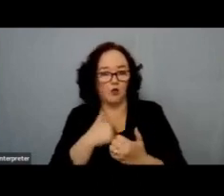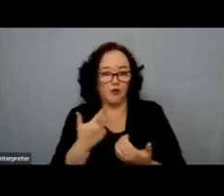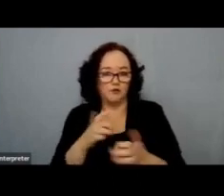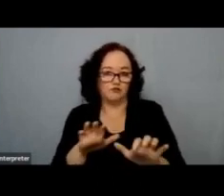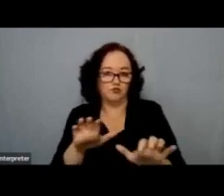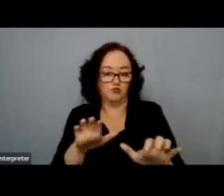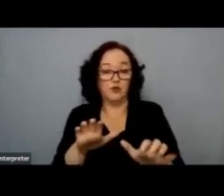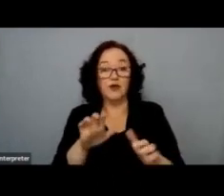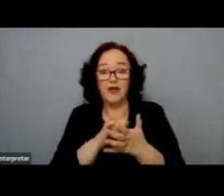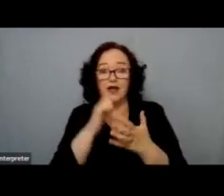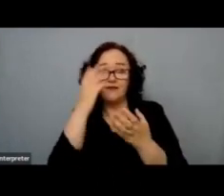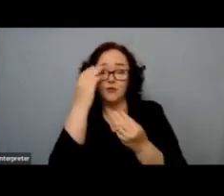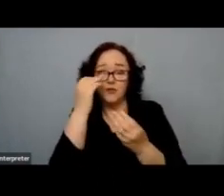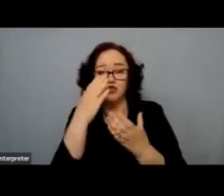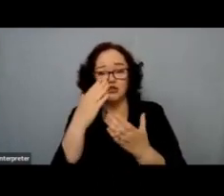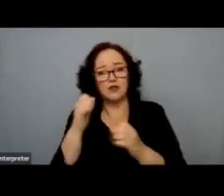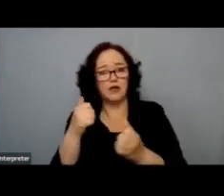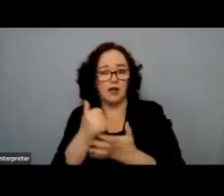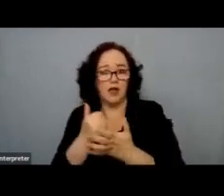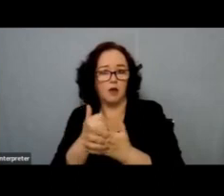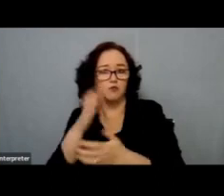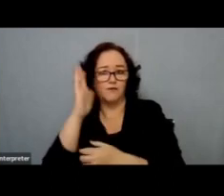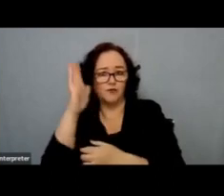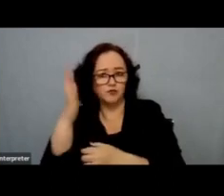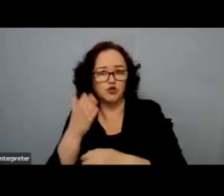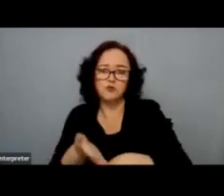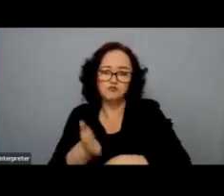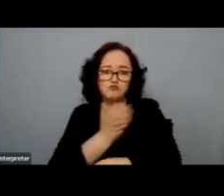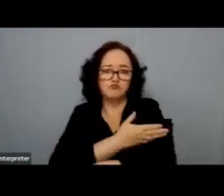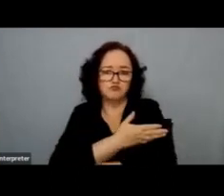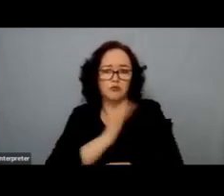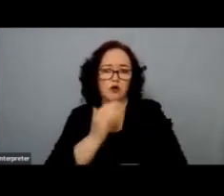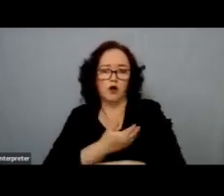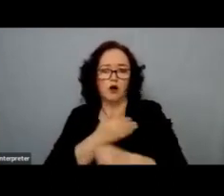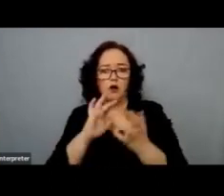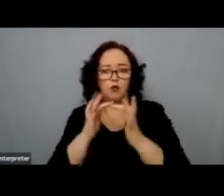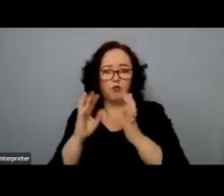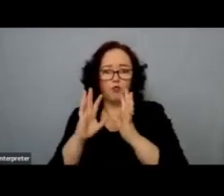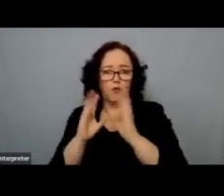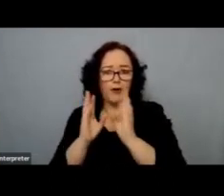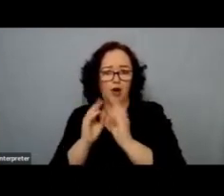improve future webinars. So thank you, please do take the time to respond to the